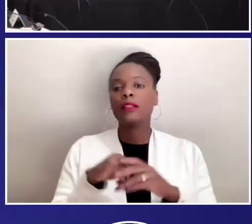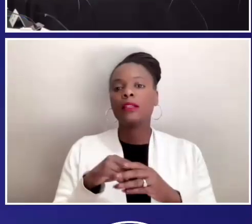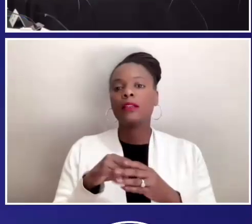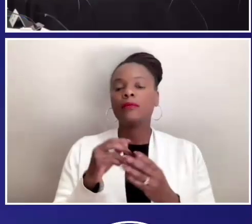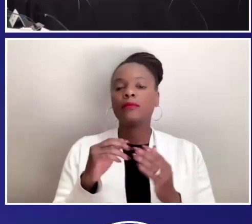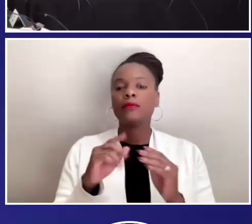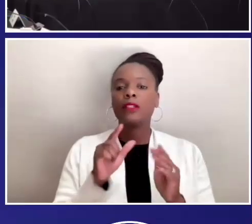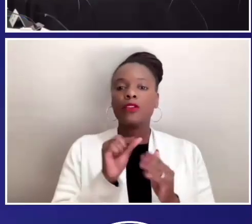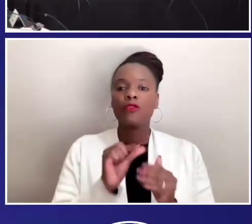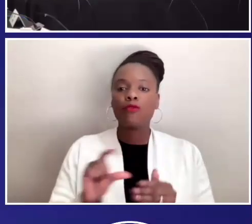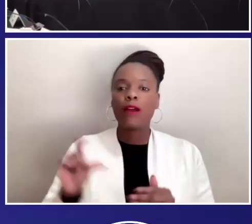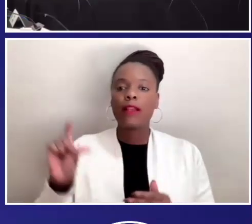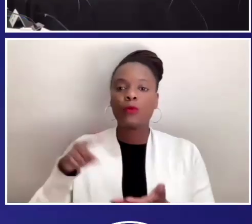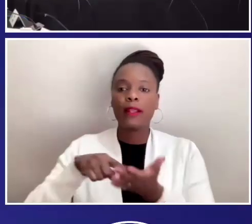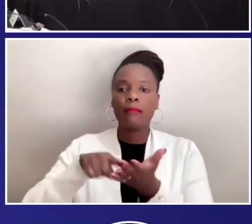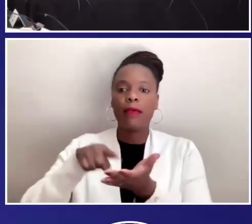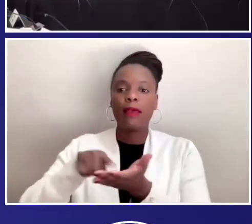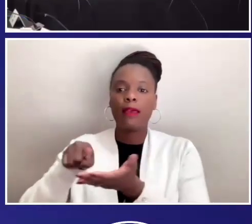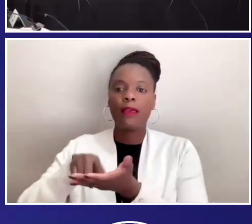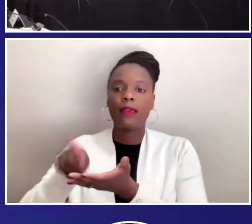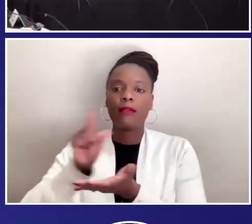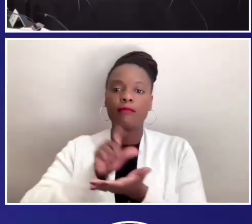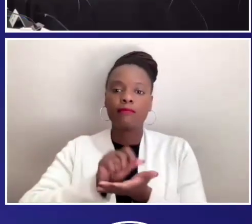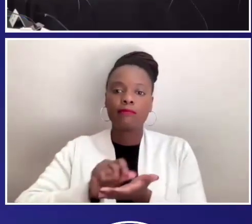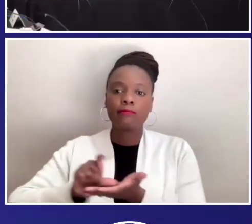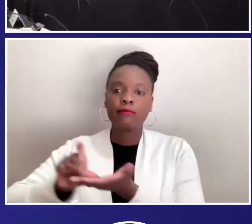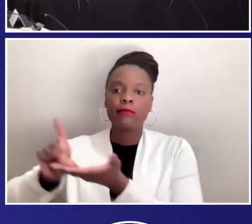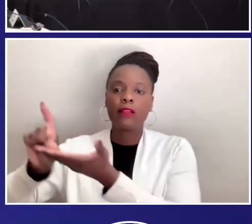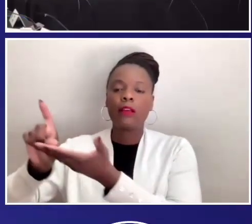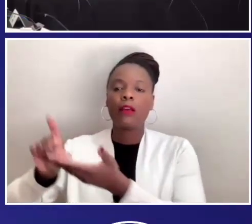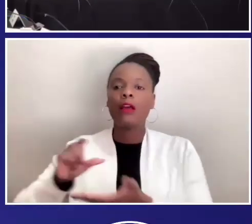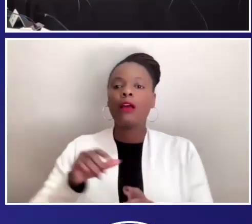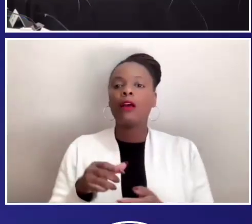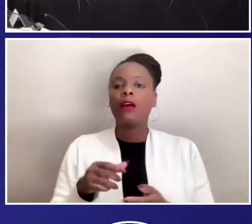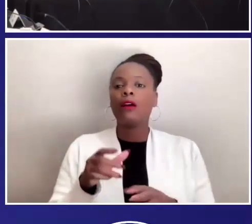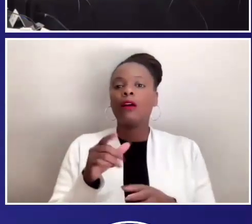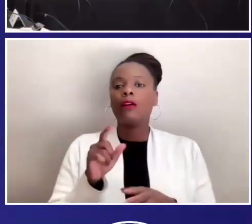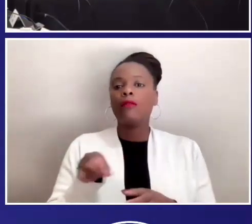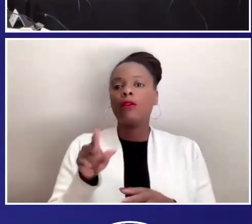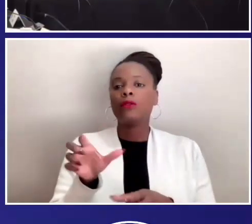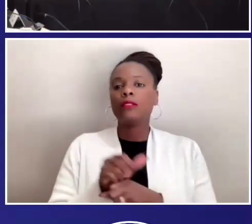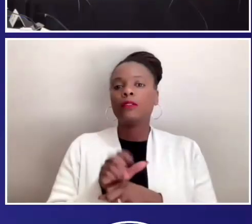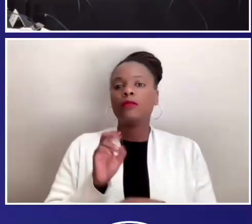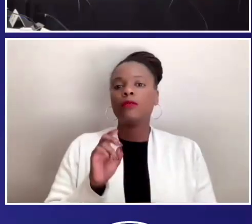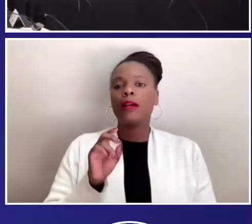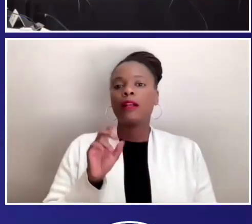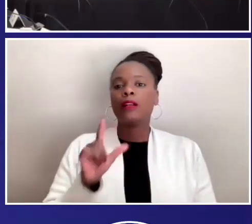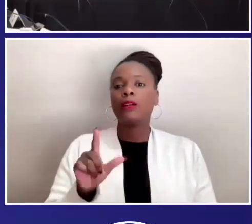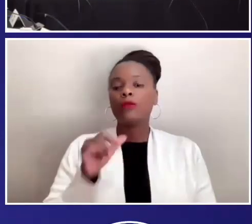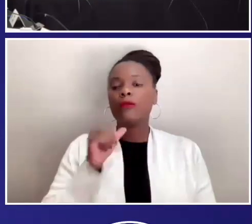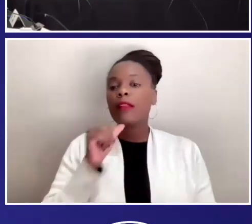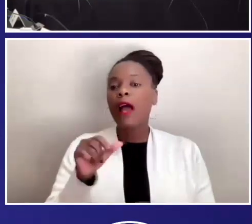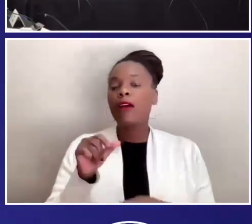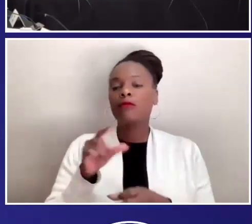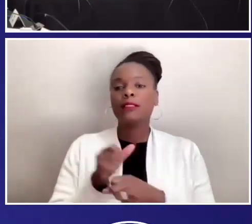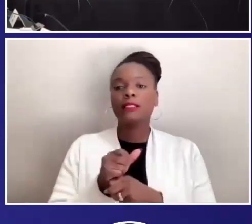2026. We've updated the cross reference in paragraph -- Romanette one, Romanette two, Romanette three,